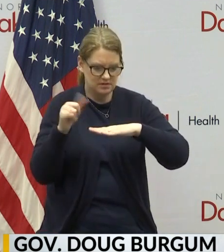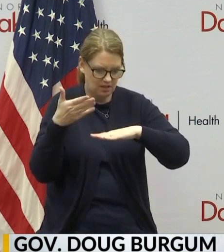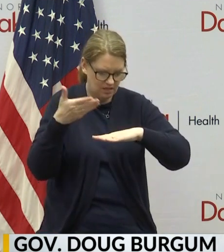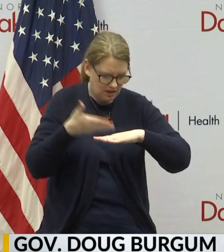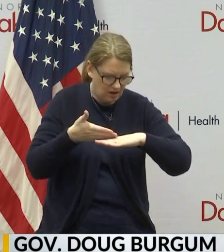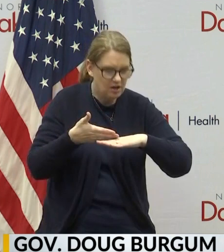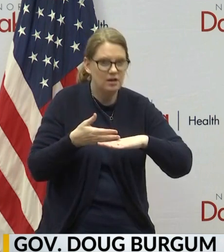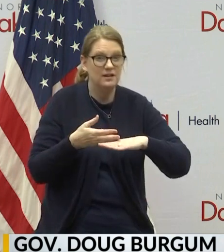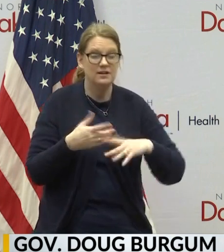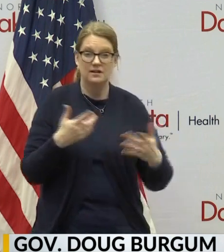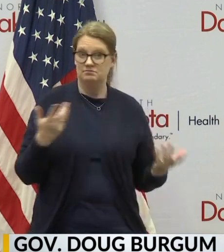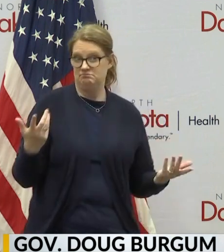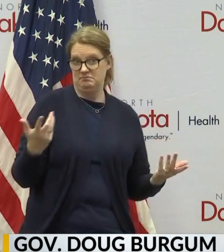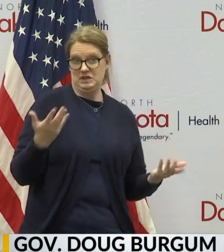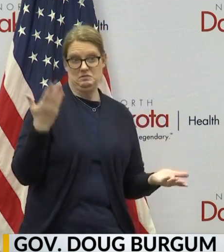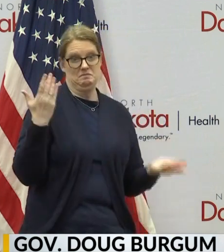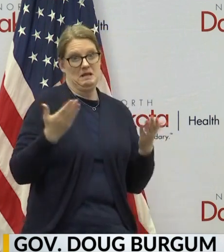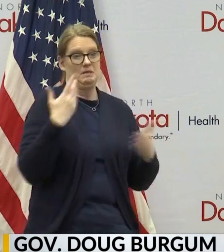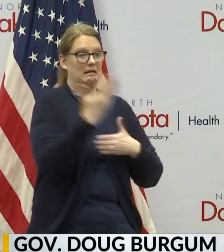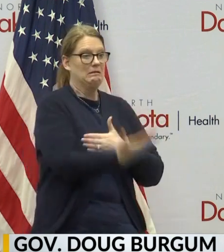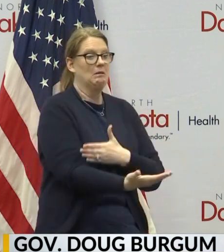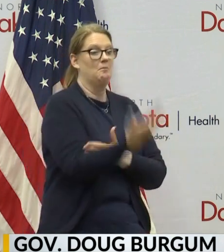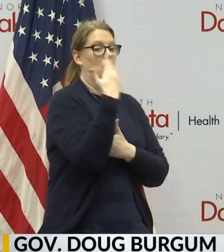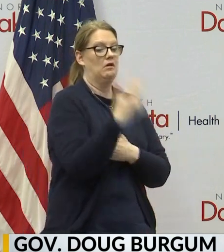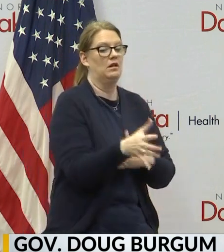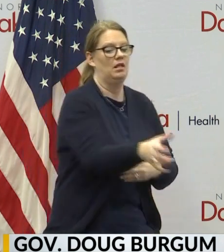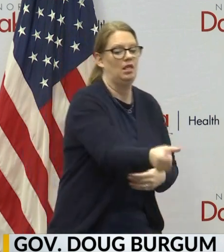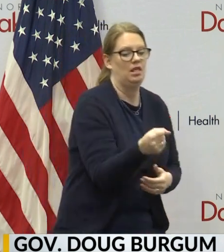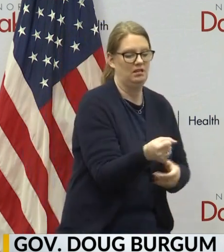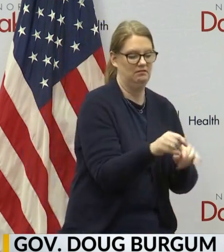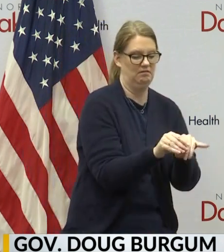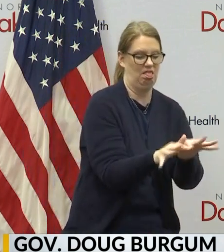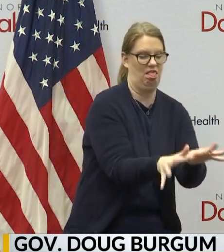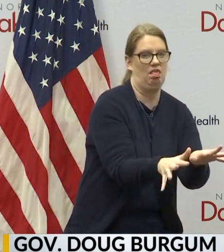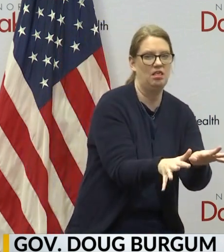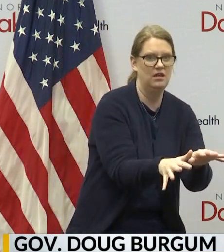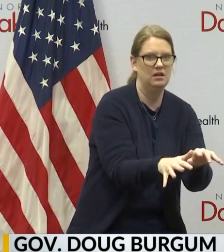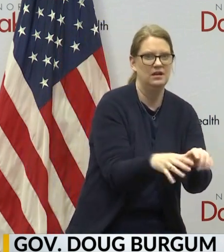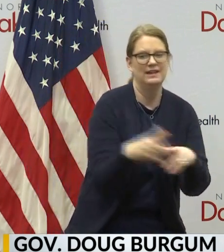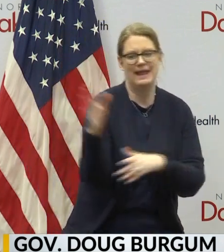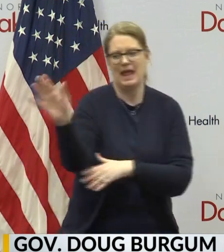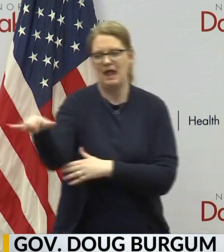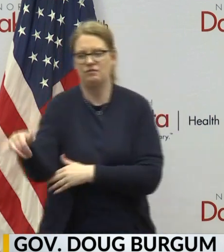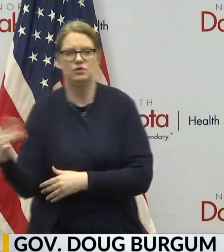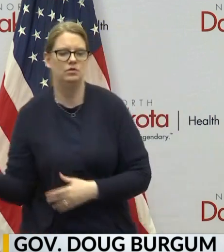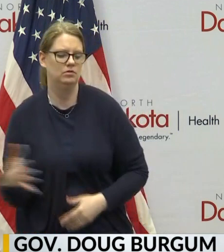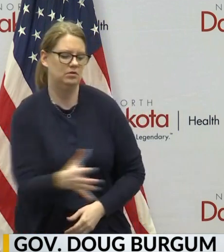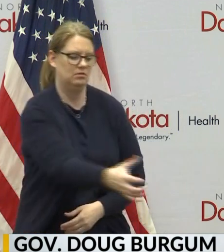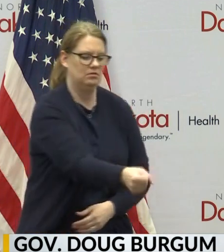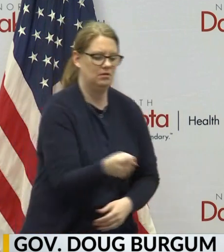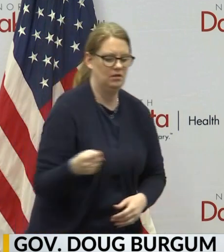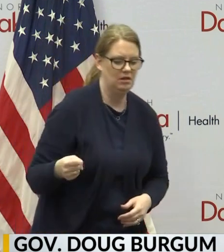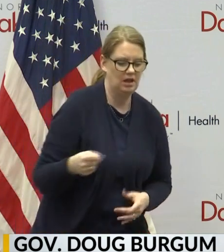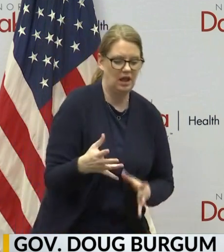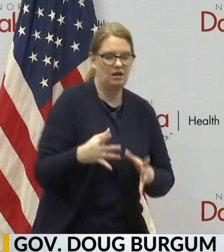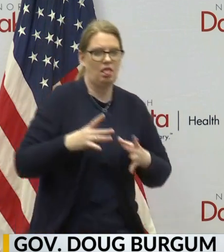THERE ARE DIFFERENT STUDIES SHOWING THAT THE VIRUS CAN LIVE ON PLASTIC OR METAL SURFACES FOR HOURS, SO SOMEONE MAY HAVE GONE